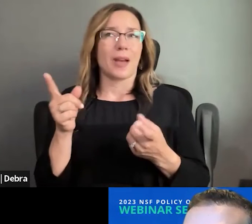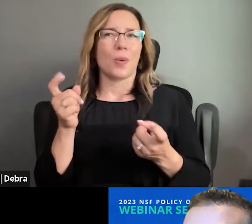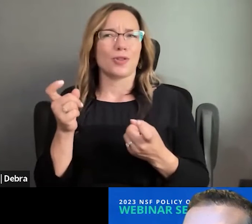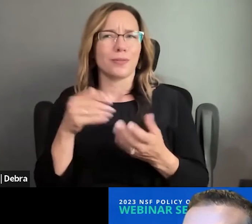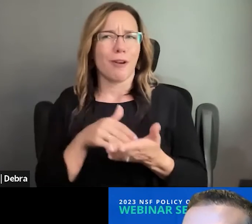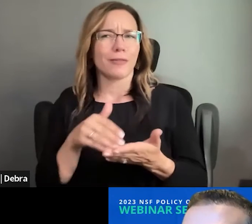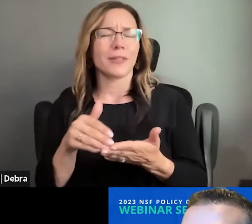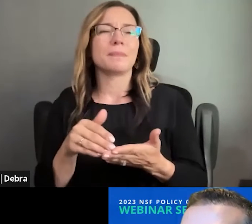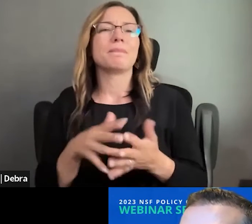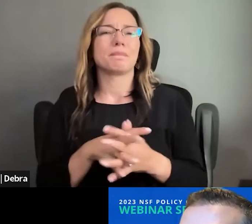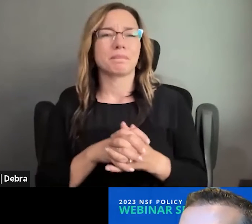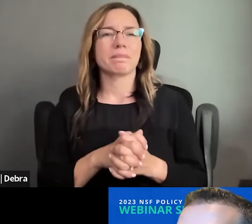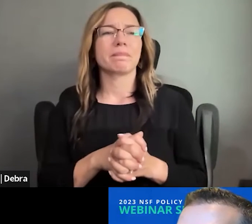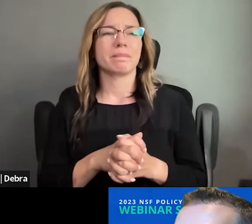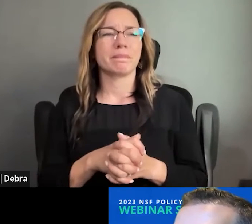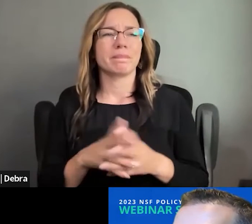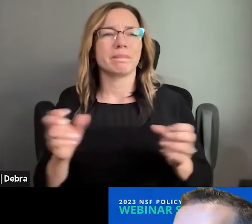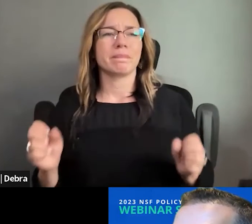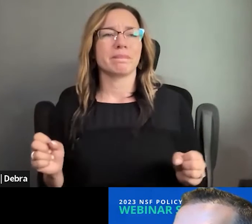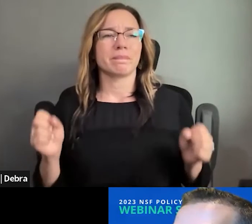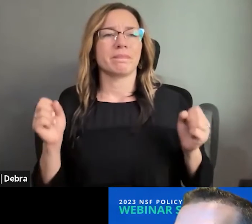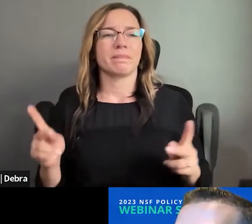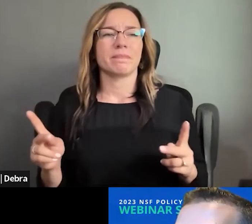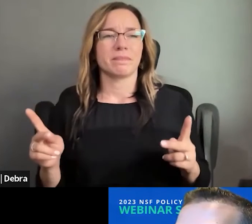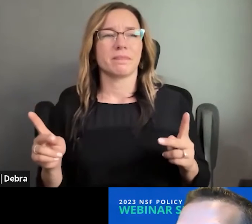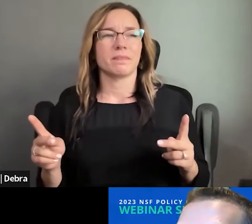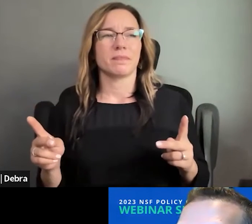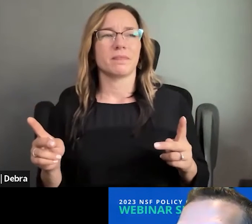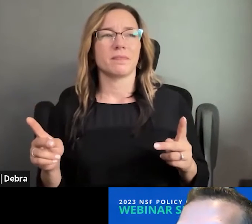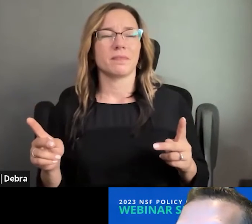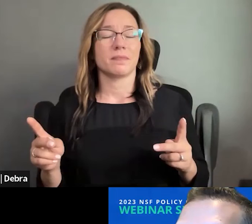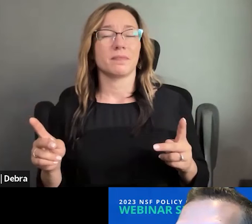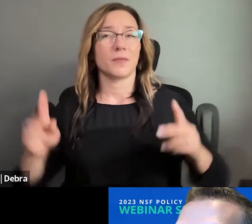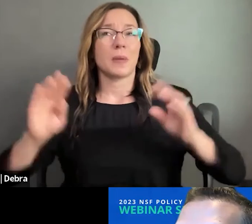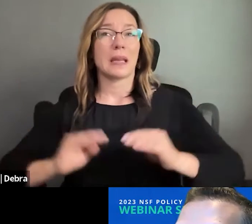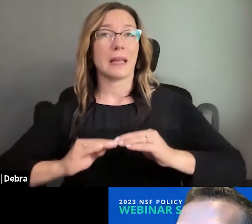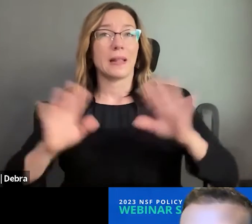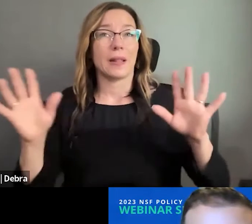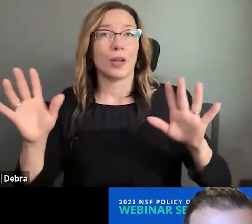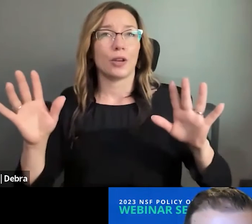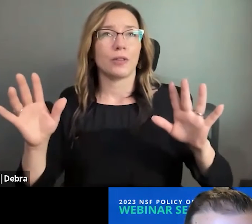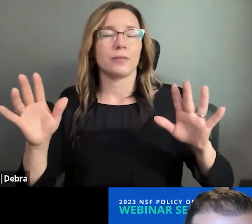I wanted to take the opportunity to go ahead and make it clear because we do get this question a lot.